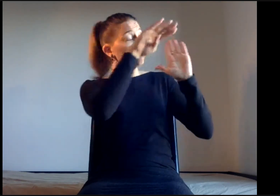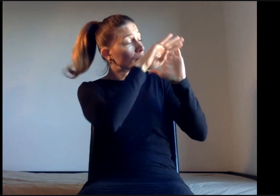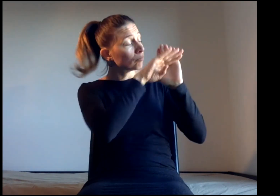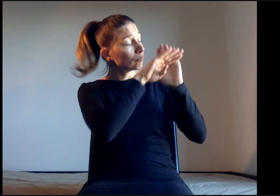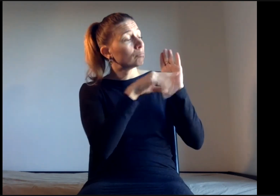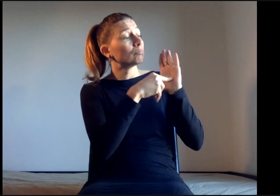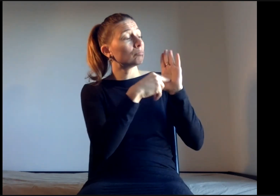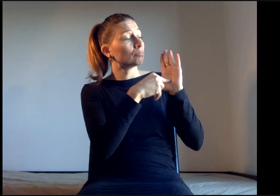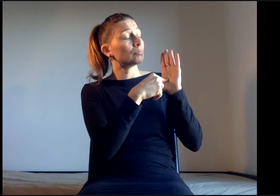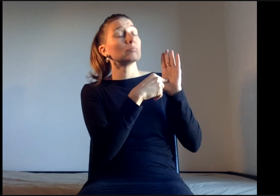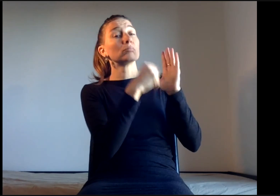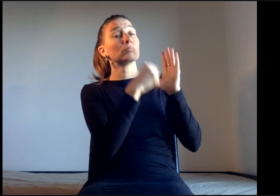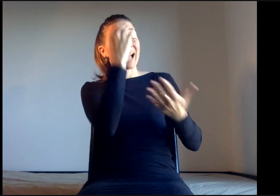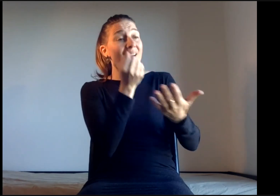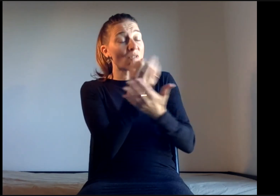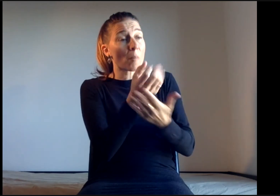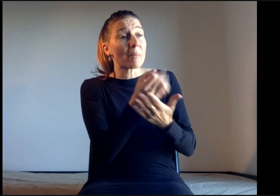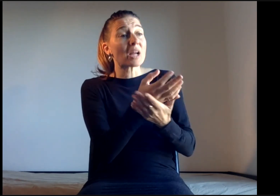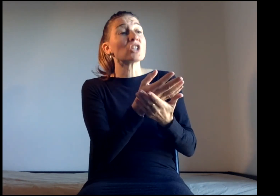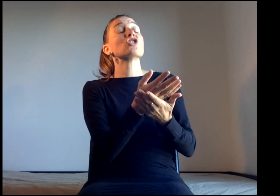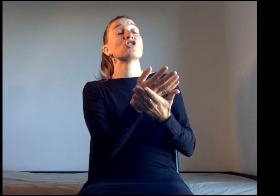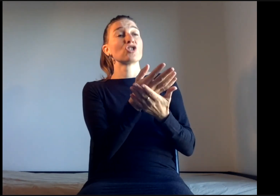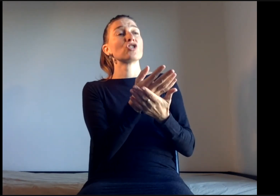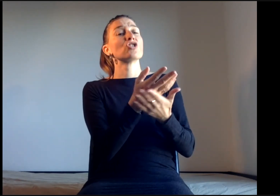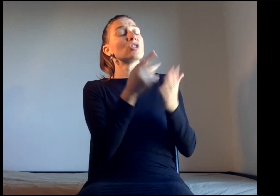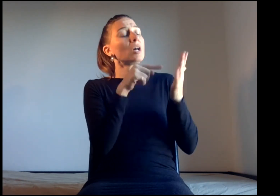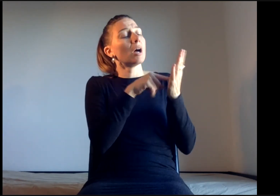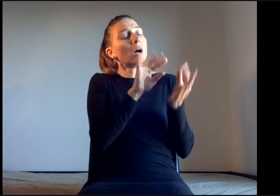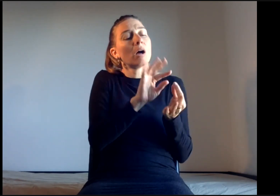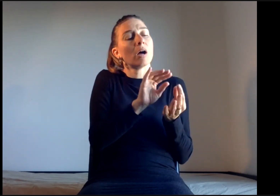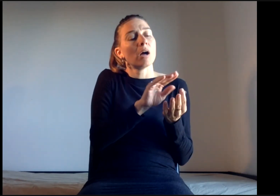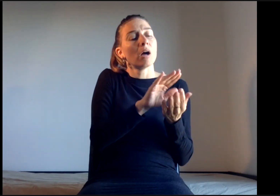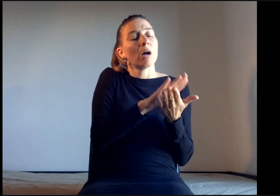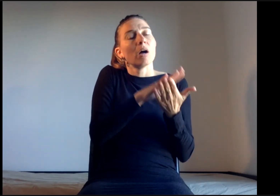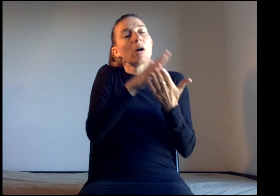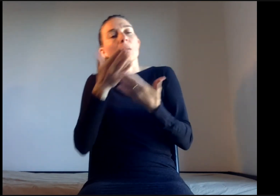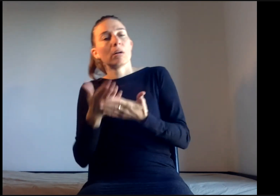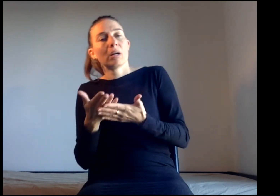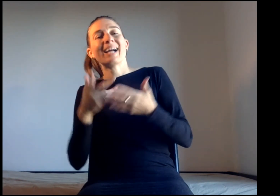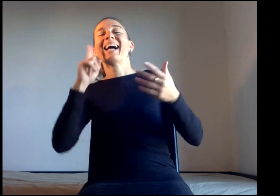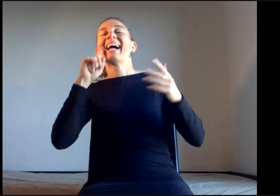I'd like to stress German government provided easy-to-read information.